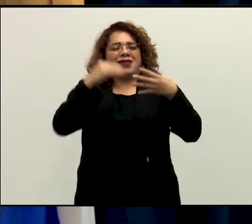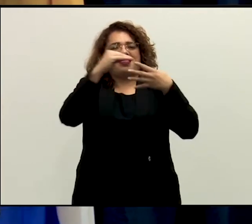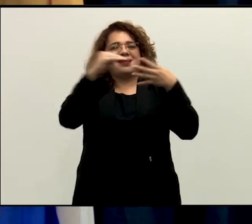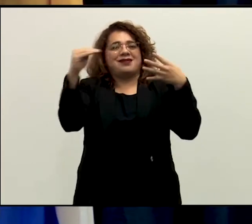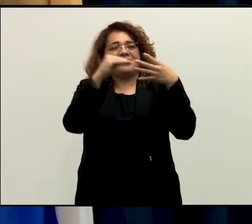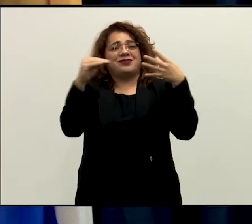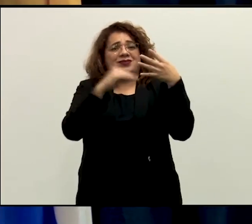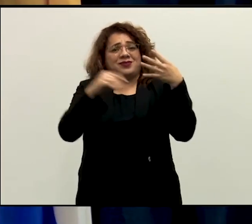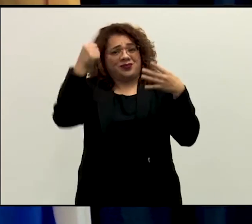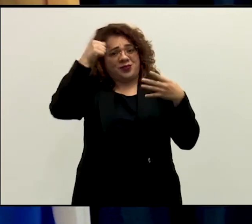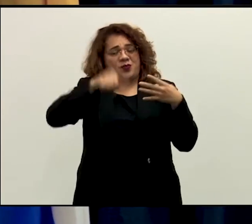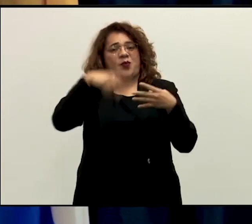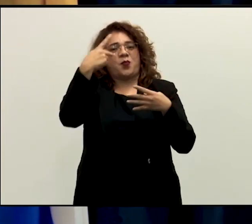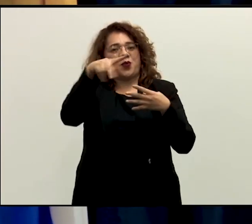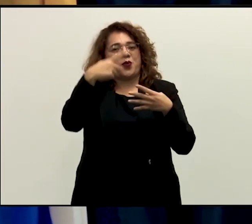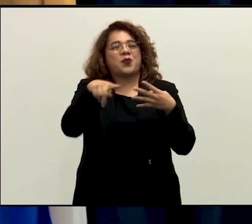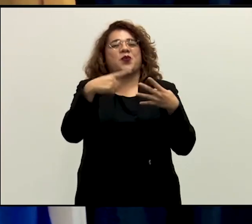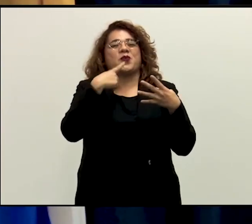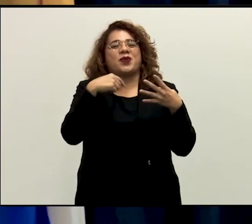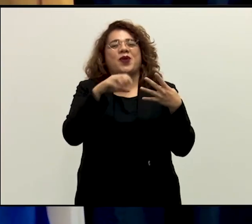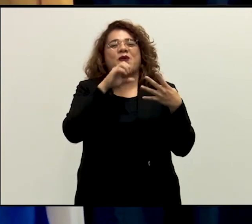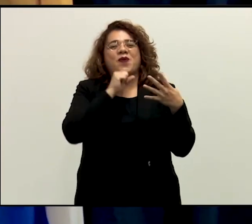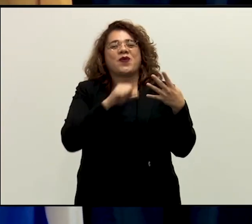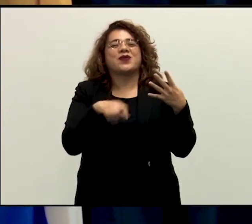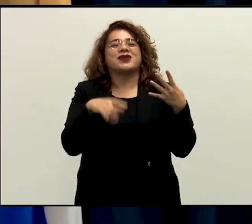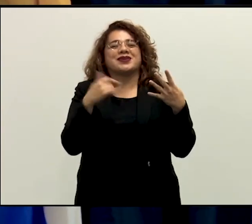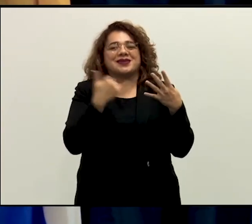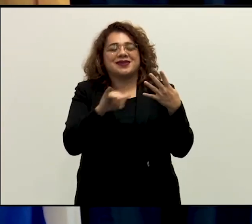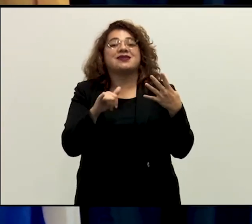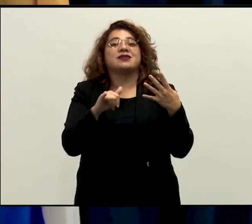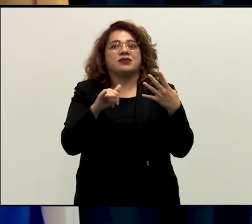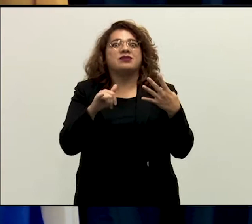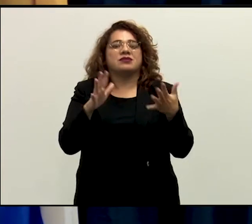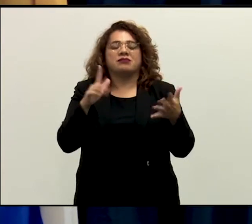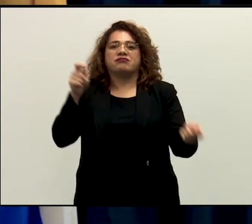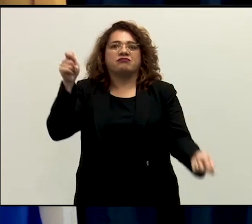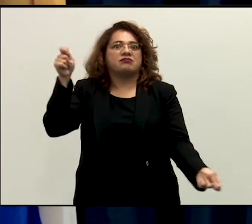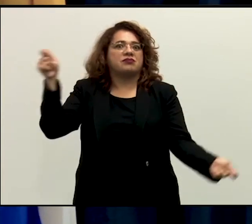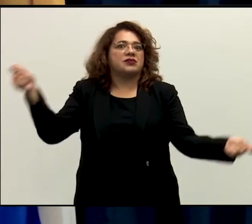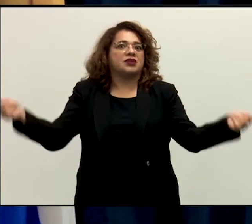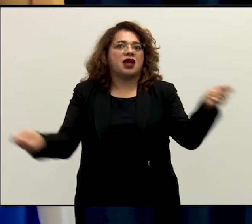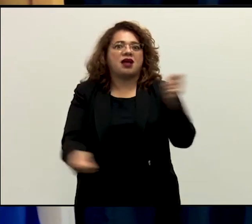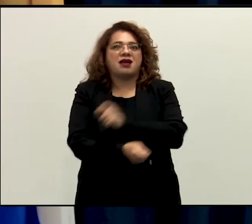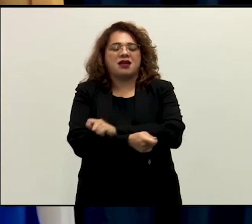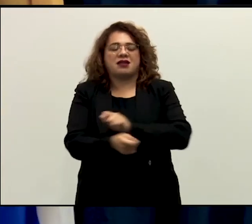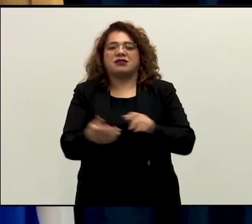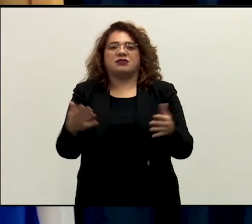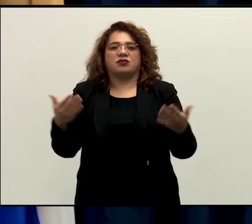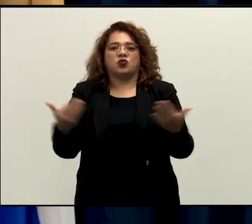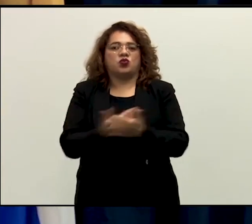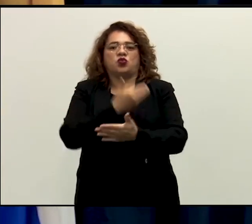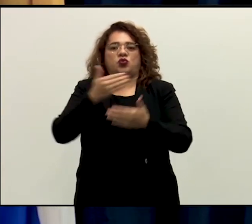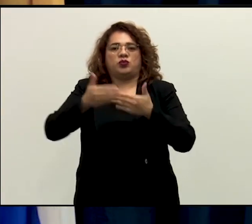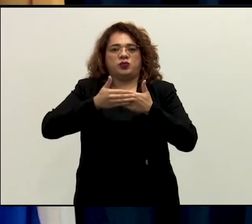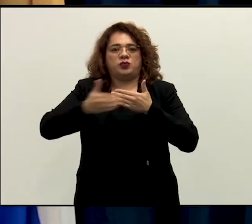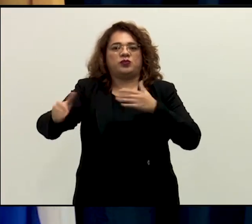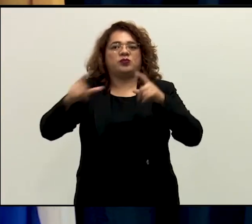It's when the masking rules dramatically change for us and it's going to be a really important